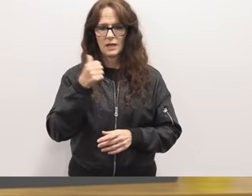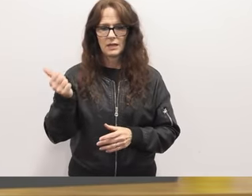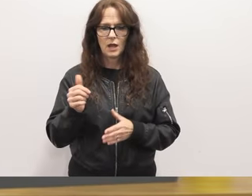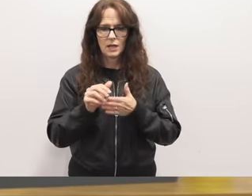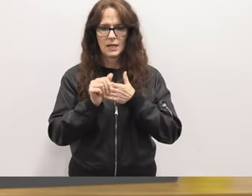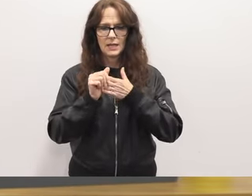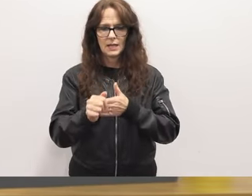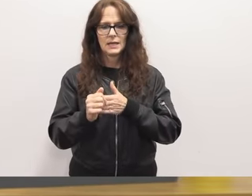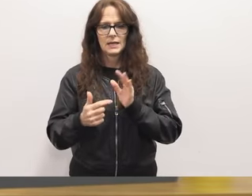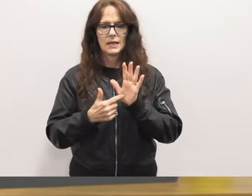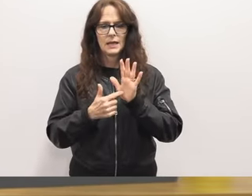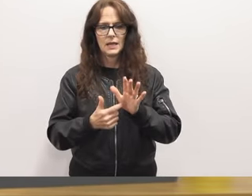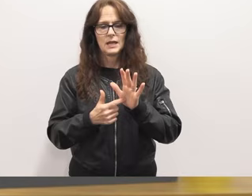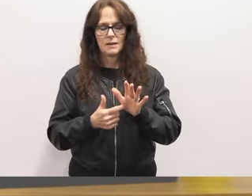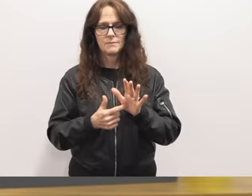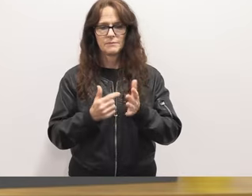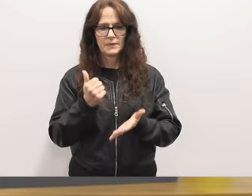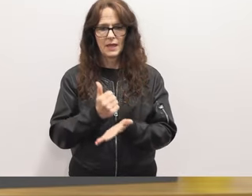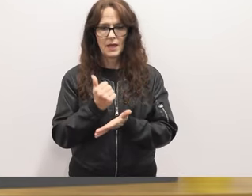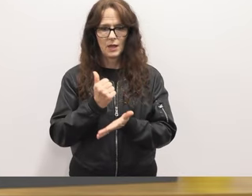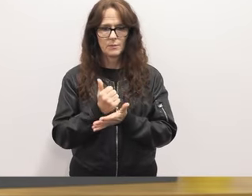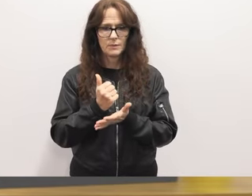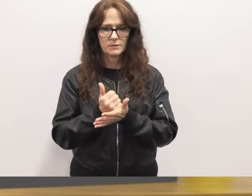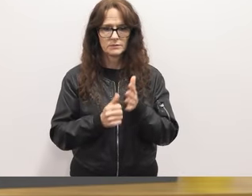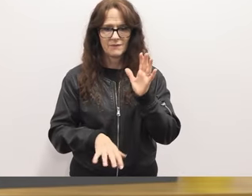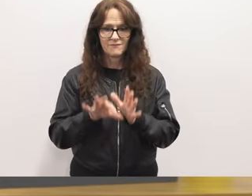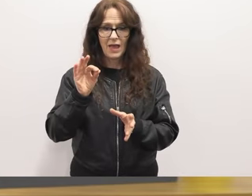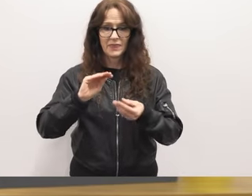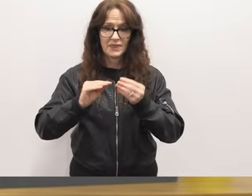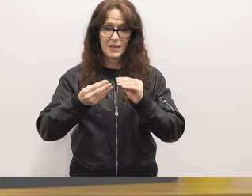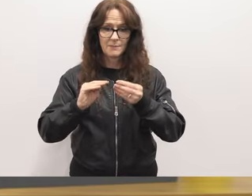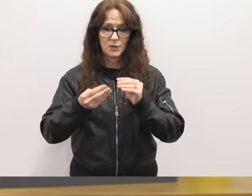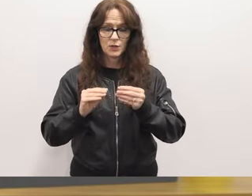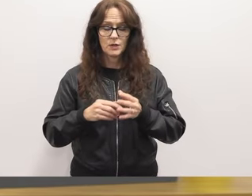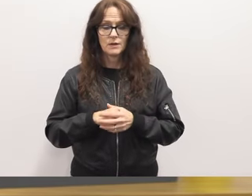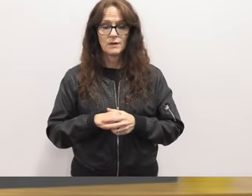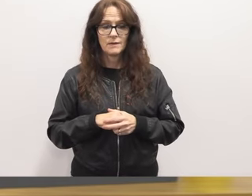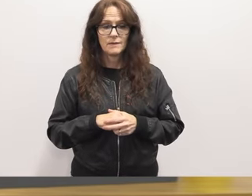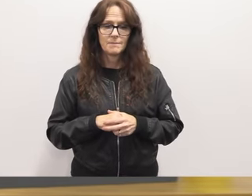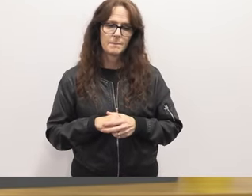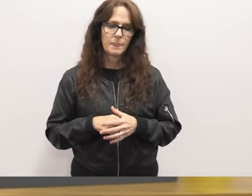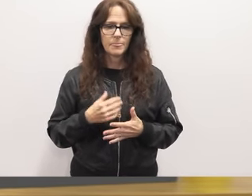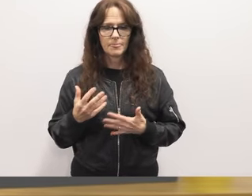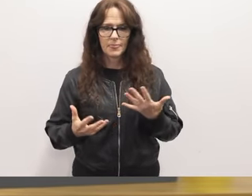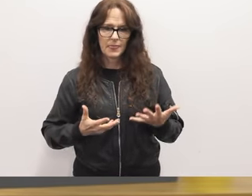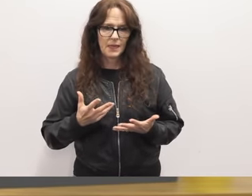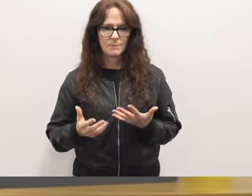that would help us get to that number. I just have my,